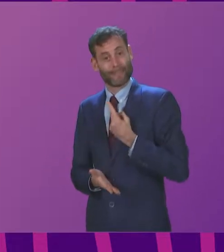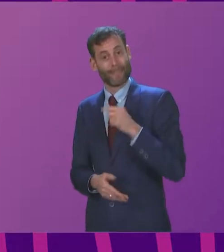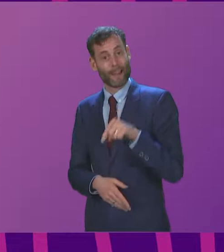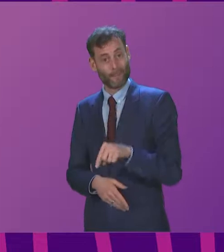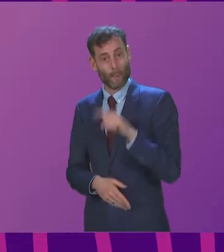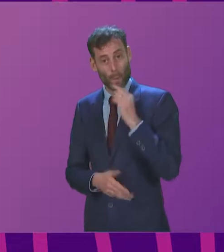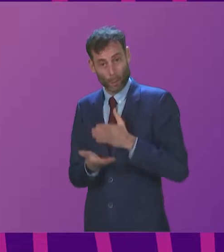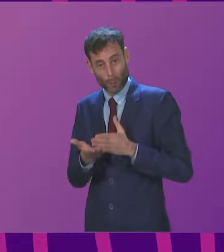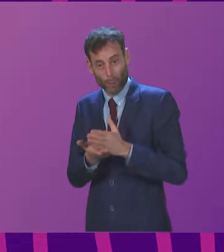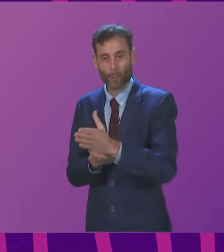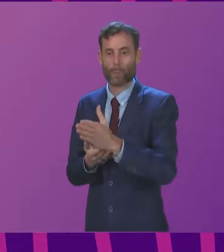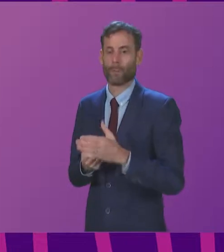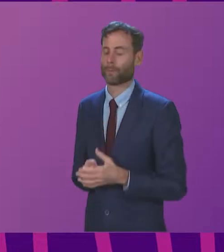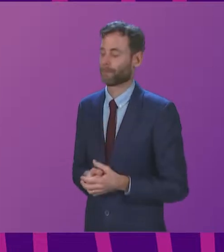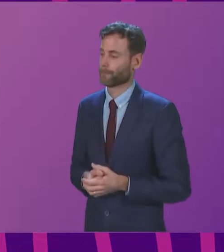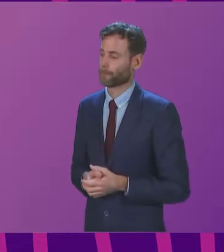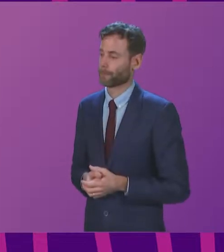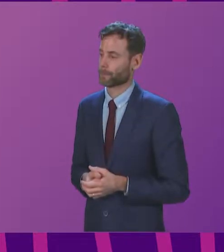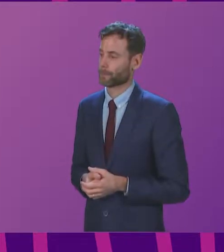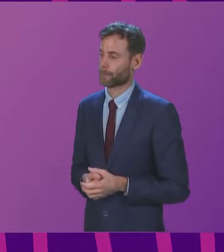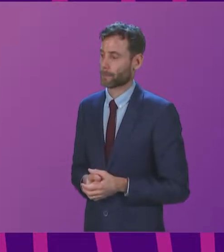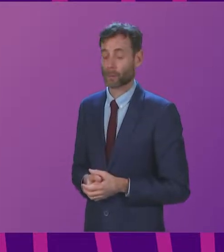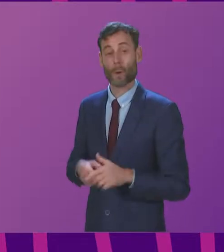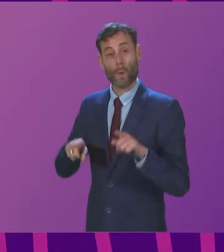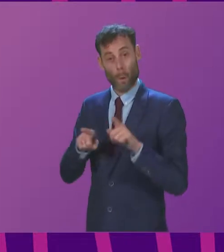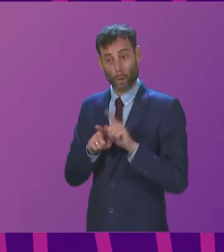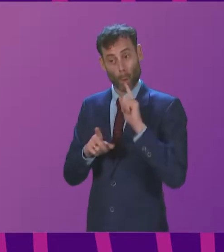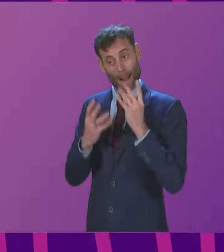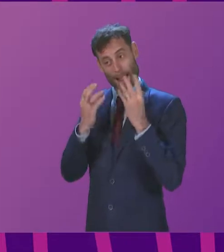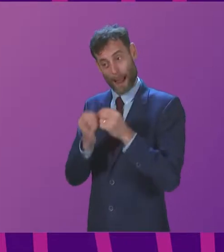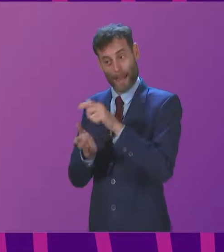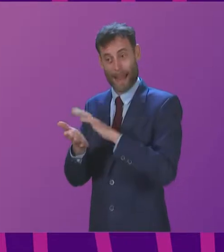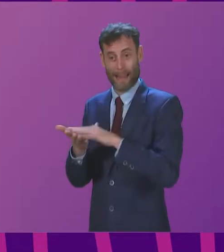us to protect our NHS and all the people who are working hard on its front line right now.